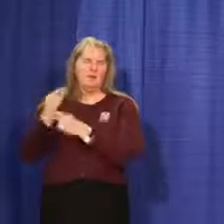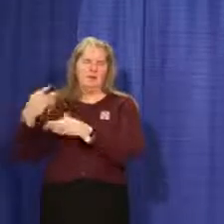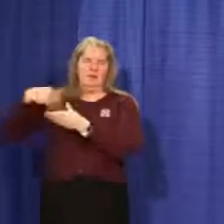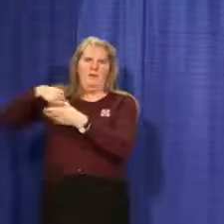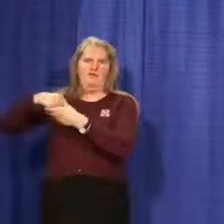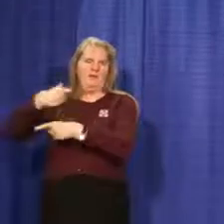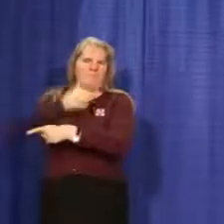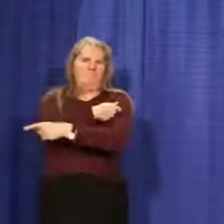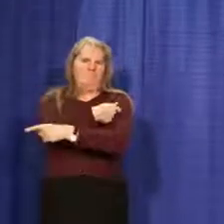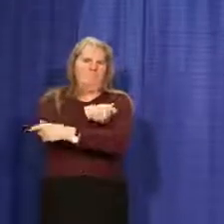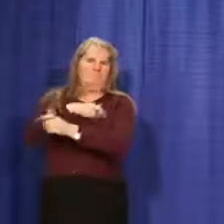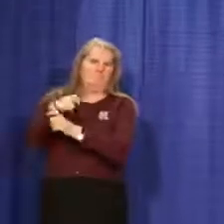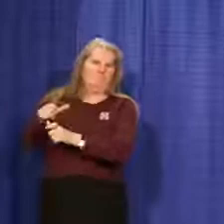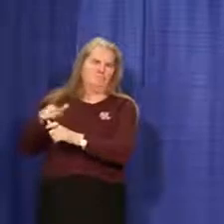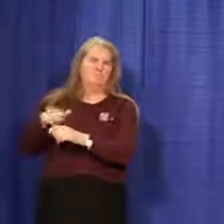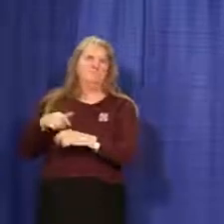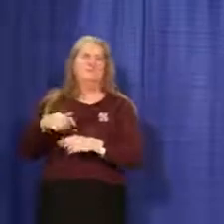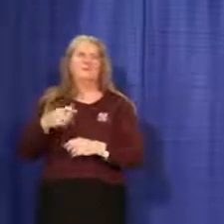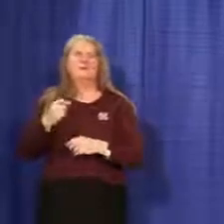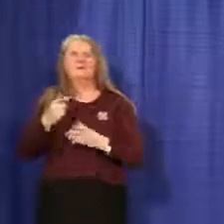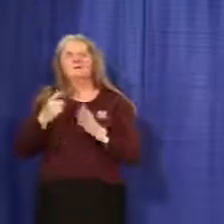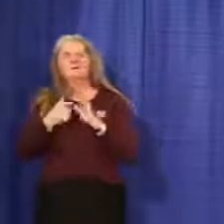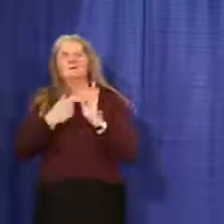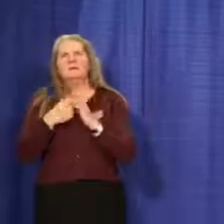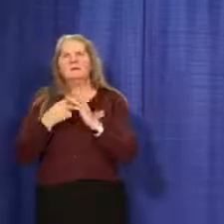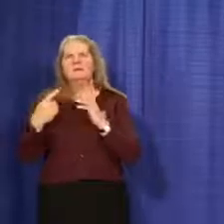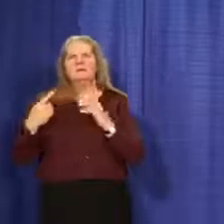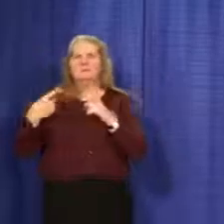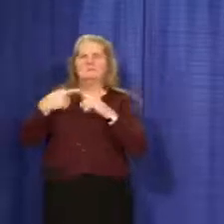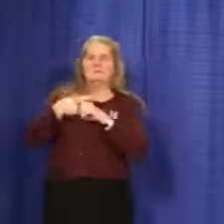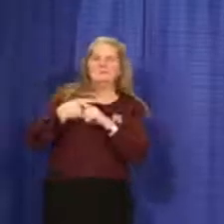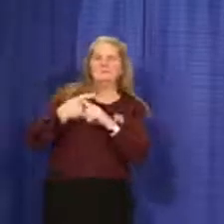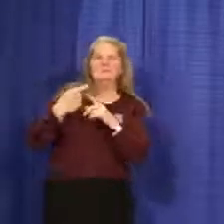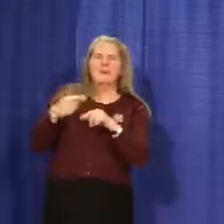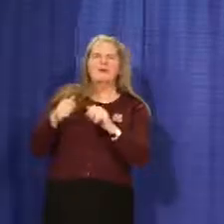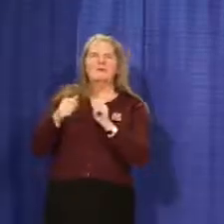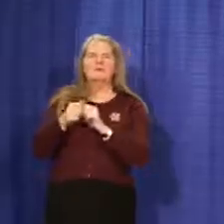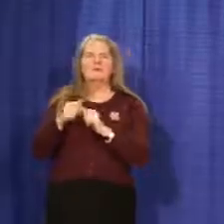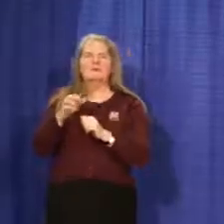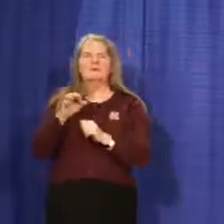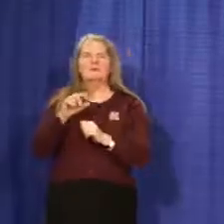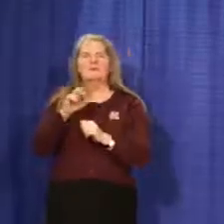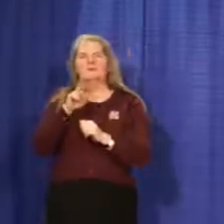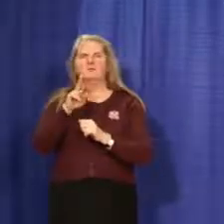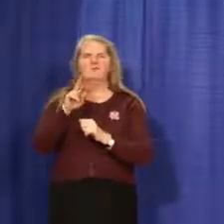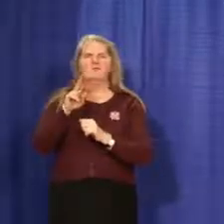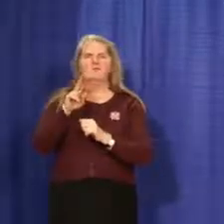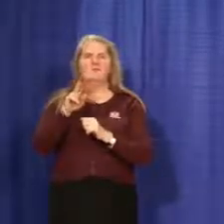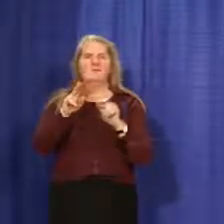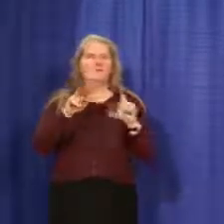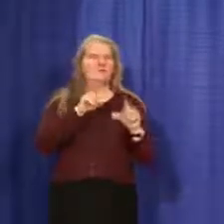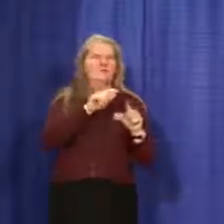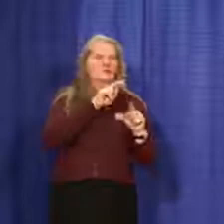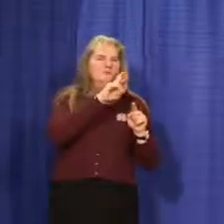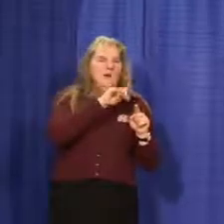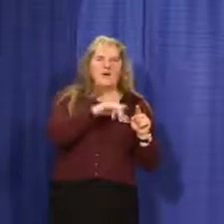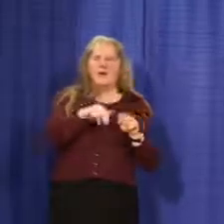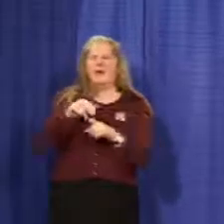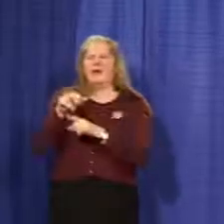There is a lot of are going back and forth, there is some cross-reactivity that the Fluzone trivalent product has